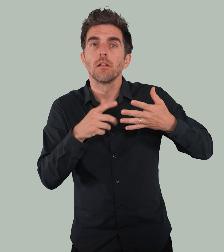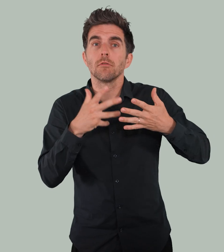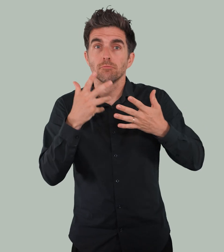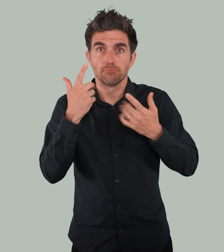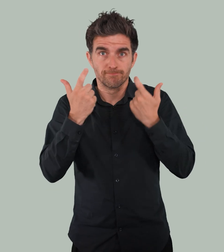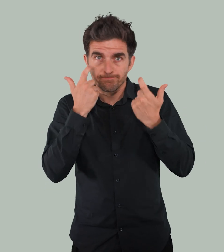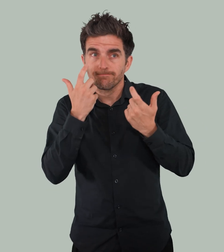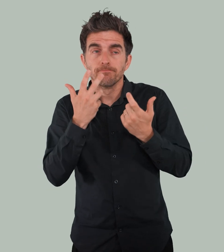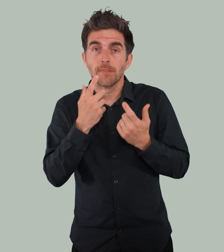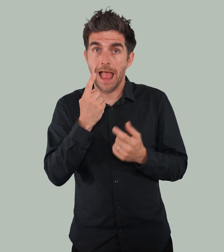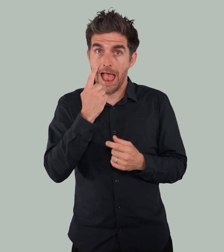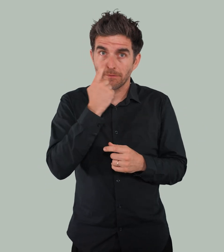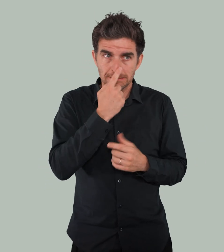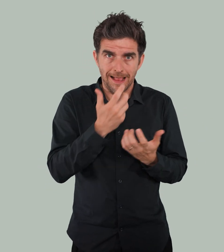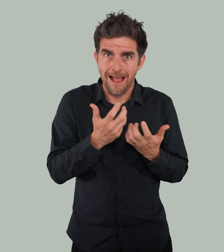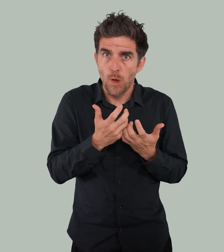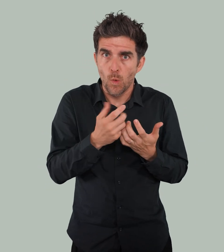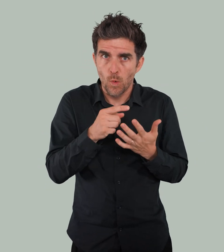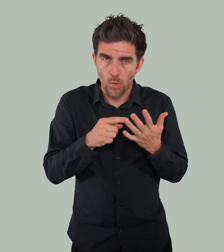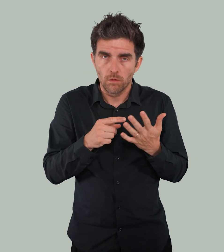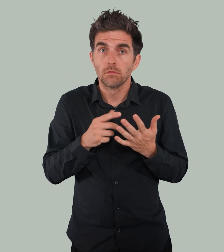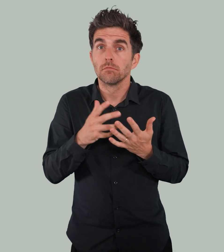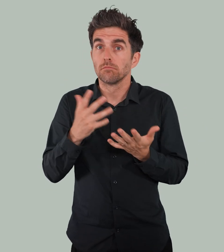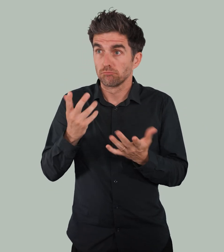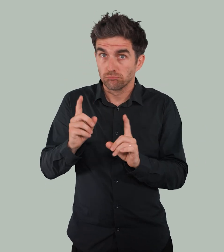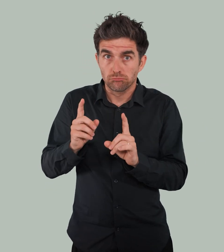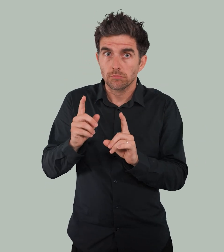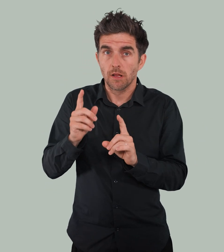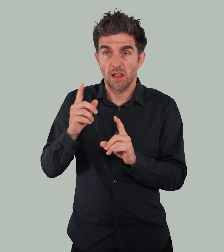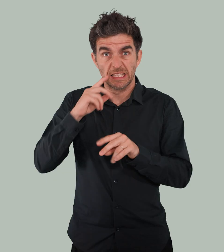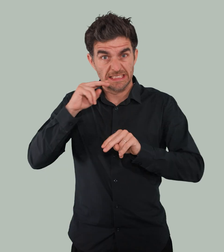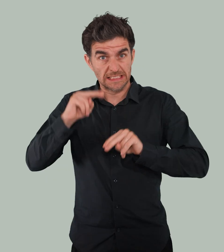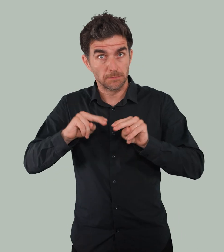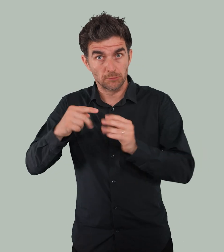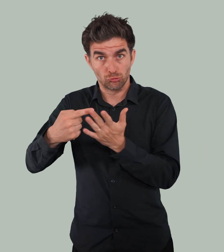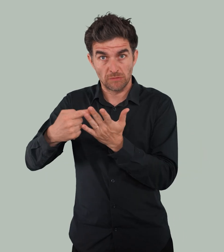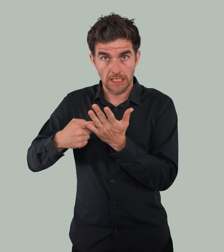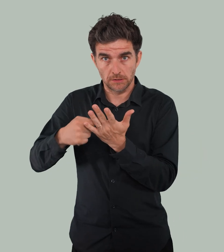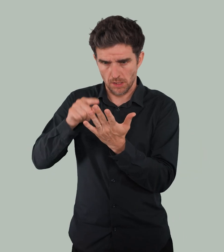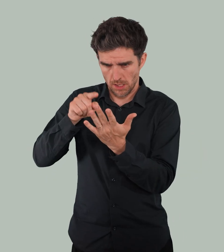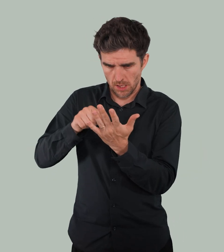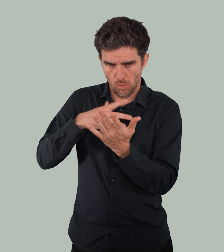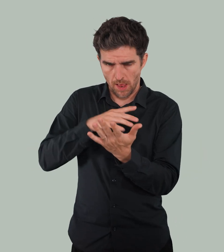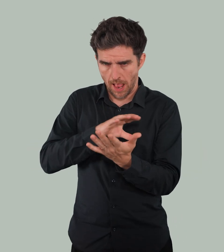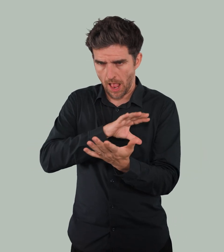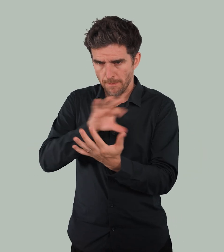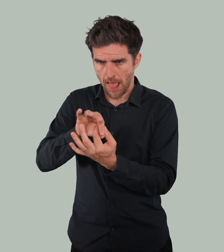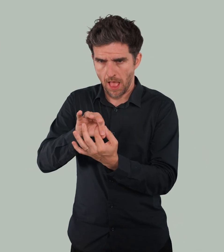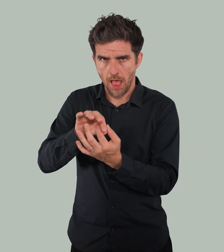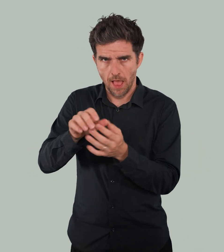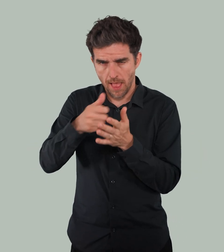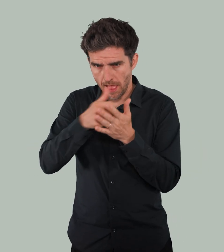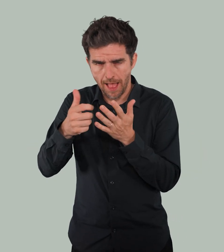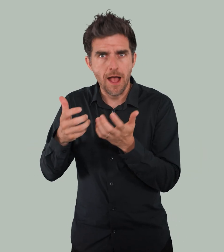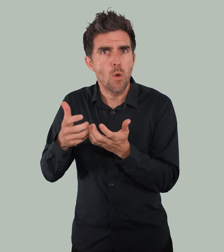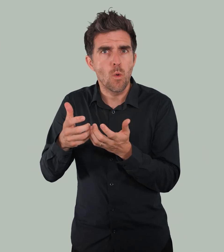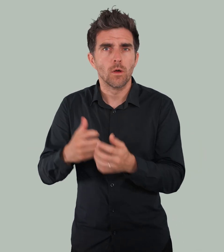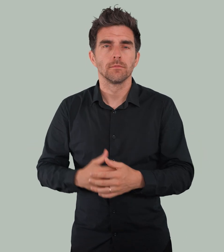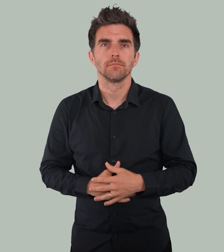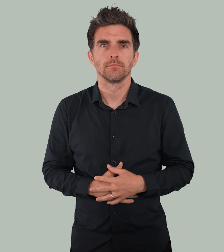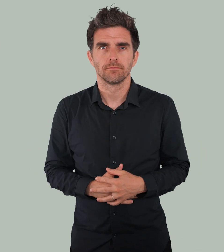considering evidence across them, and applying assessment criteria consistently.